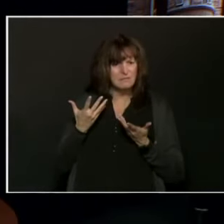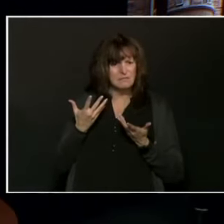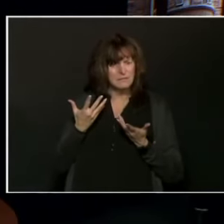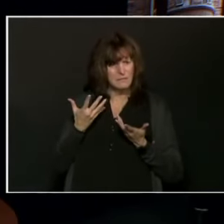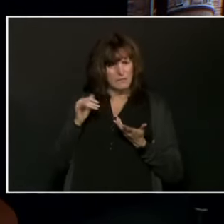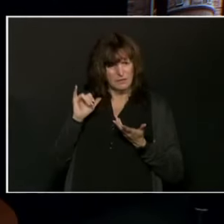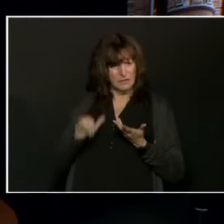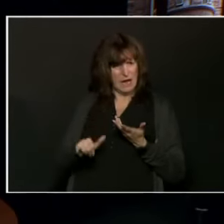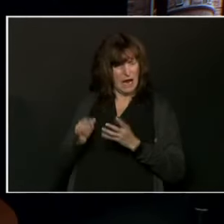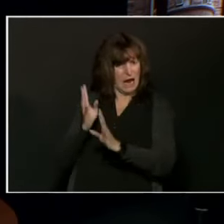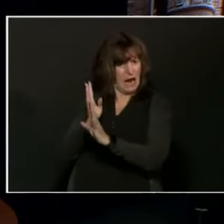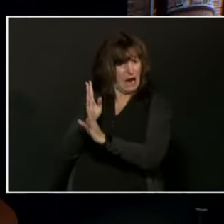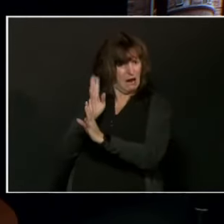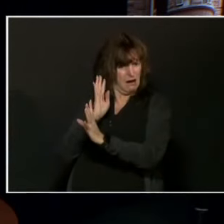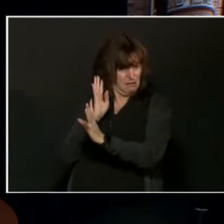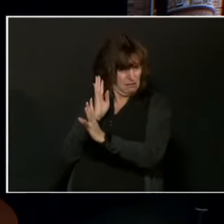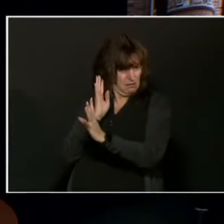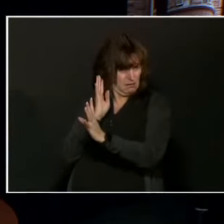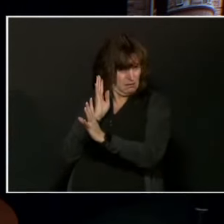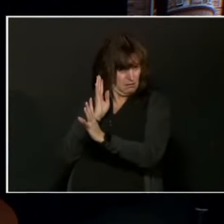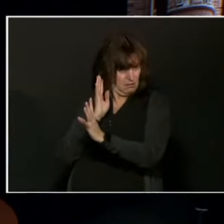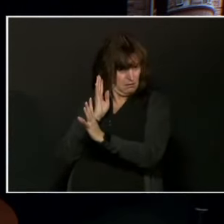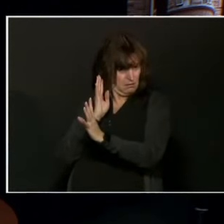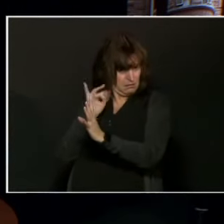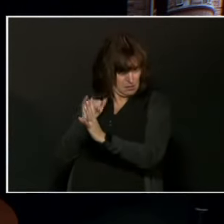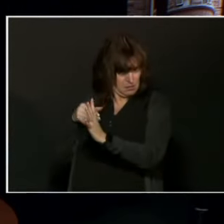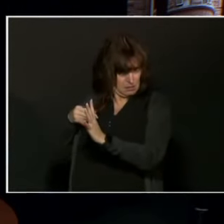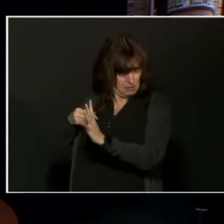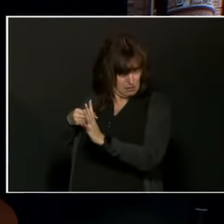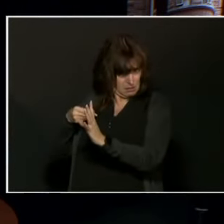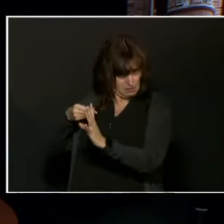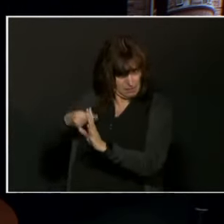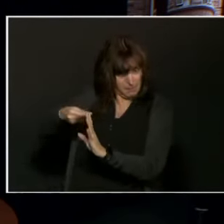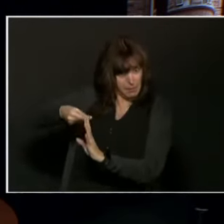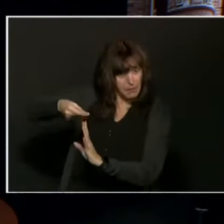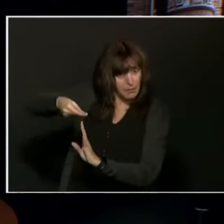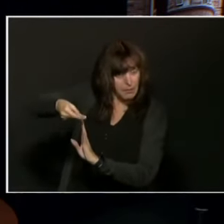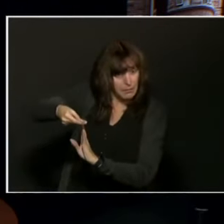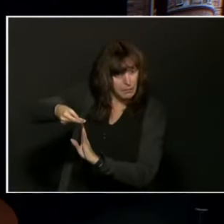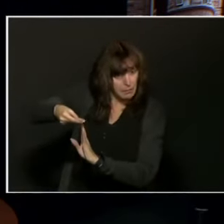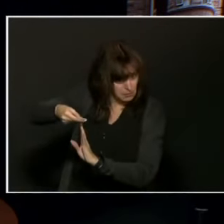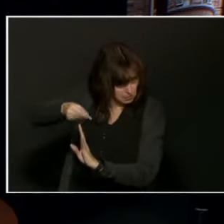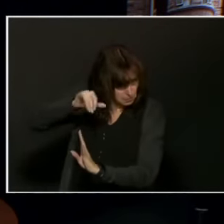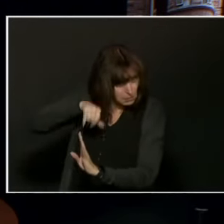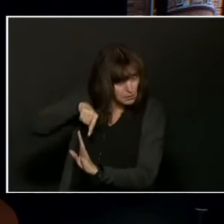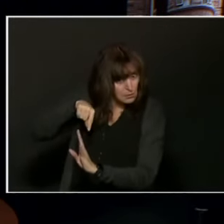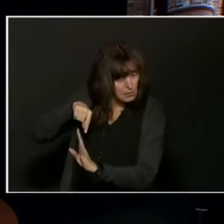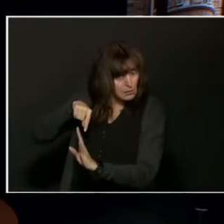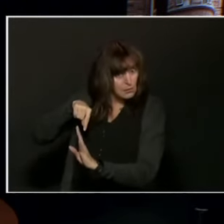BIG-BOX STORES. WHAT ARE WE SEEING AS FAR AS THE ACTUAL RATES FROM TRANSMISSION